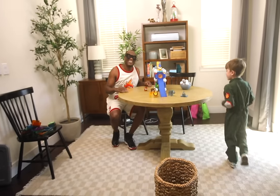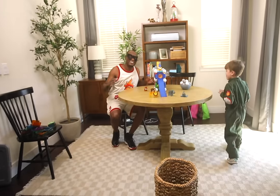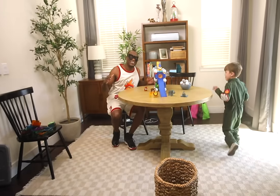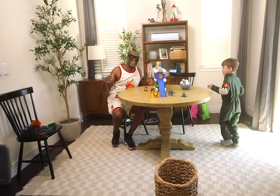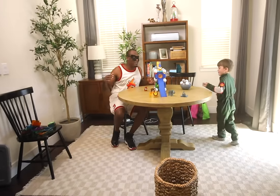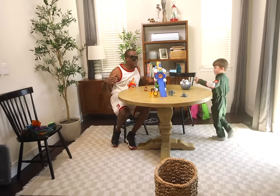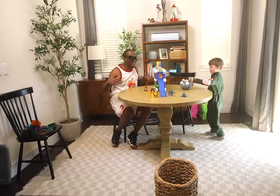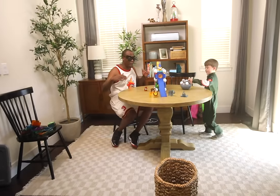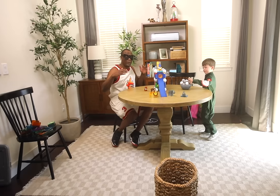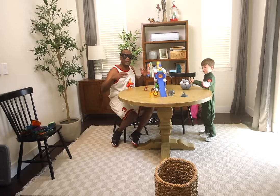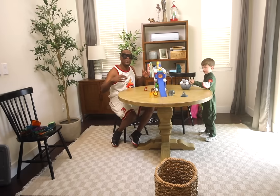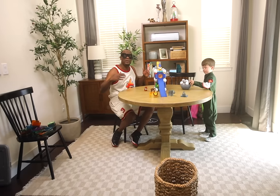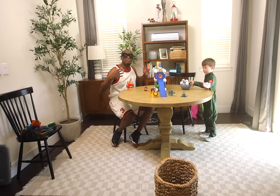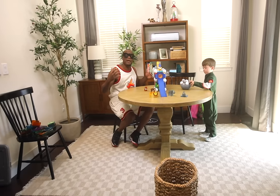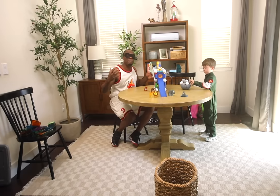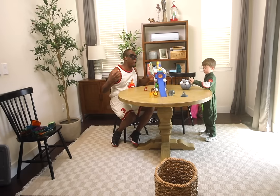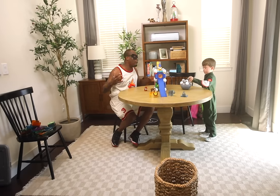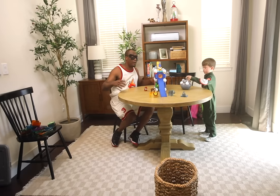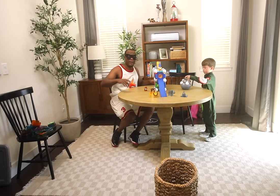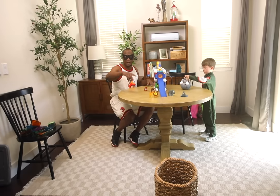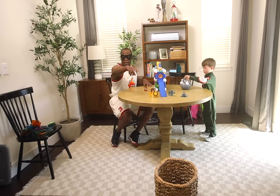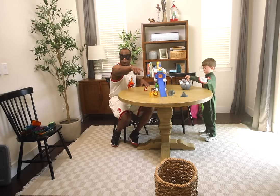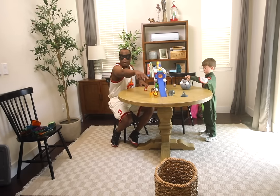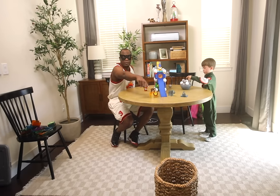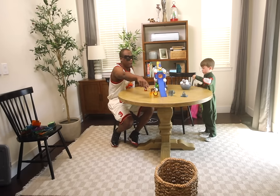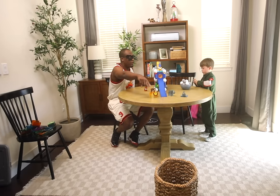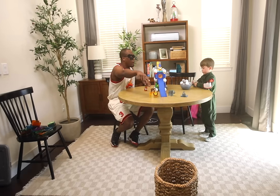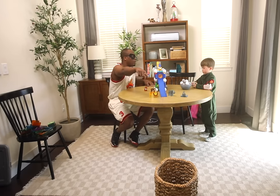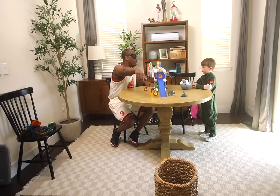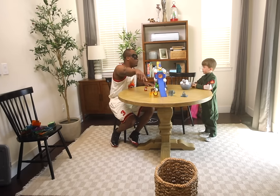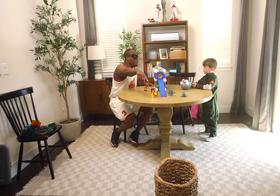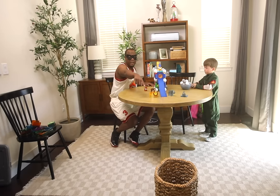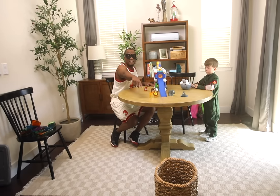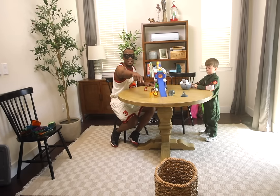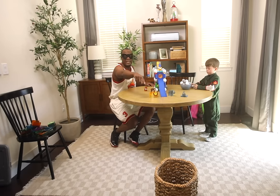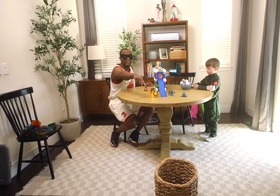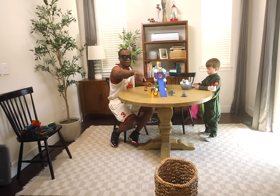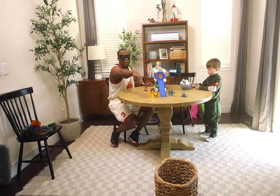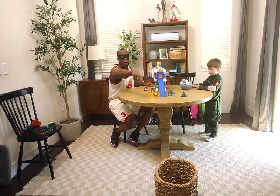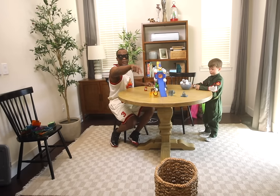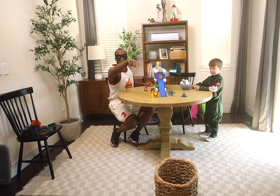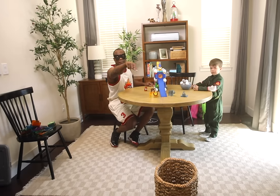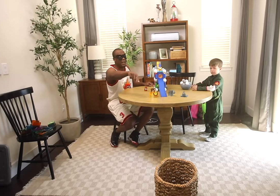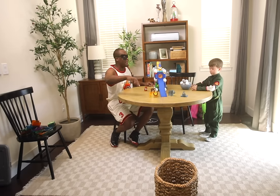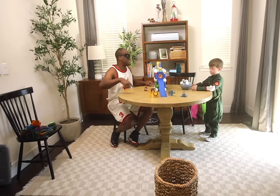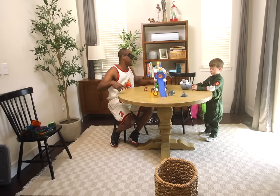That's right, everybody. We're going to do the Mega Ball Run. Remember, our goal is to get the ball into the basket.